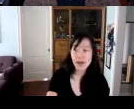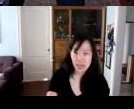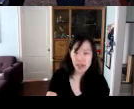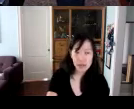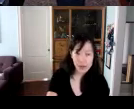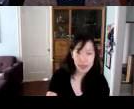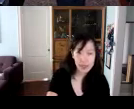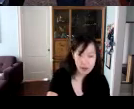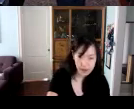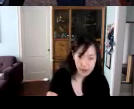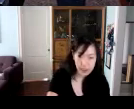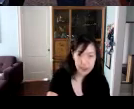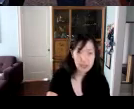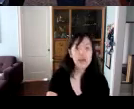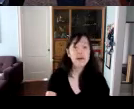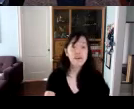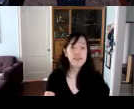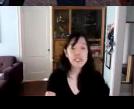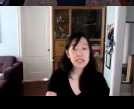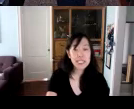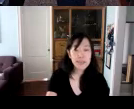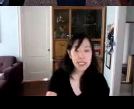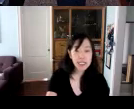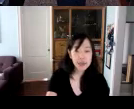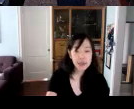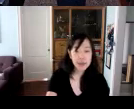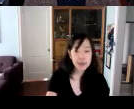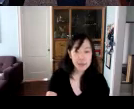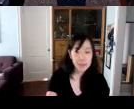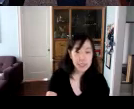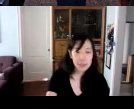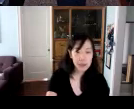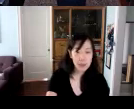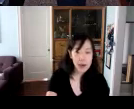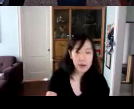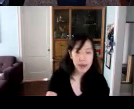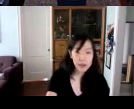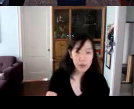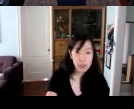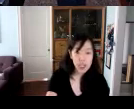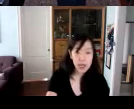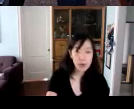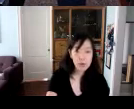in the grant interface. For fiscally sponsored groups, please be aware that your check will be